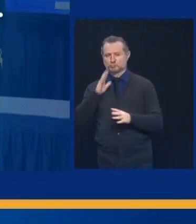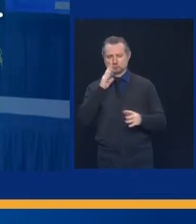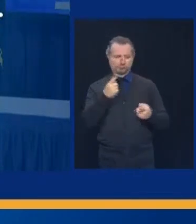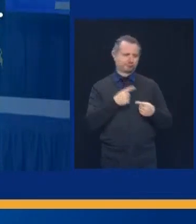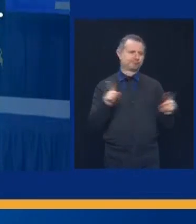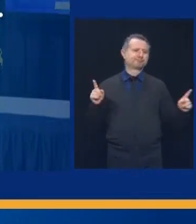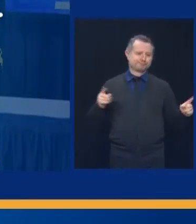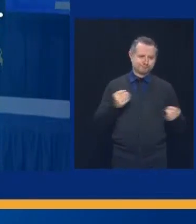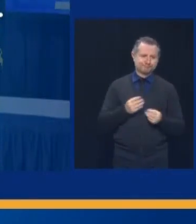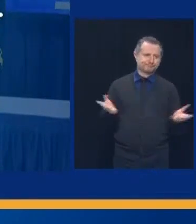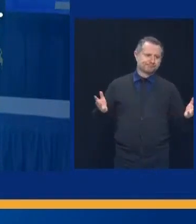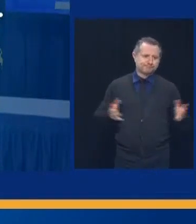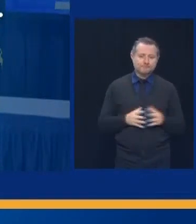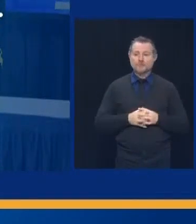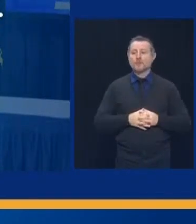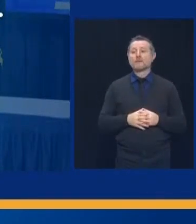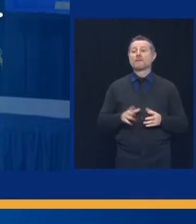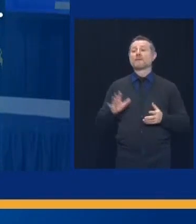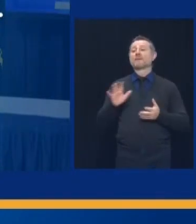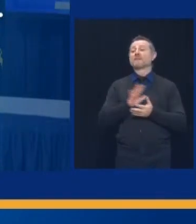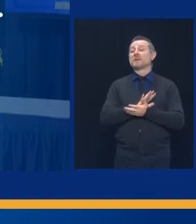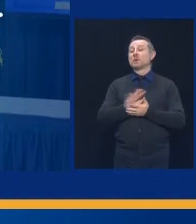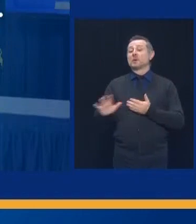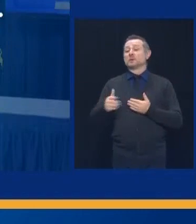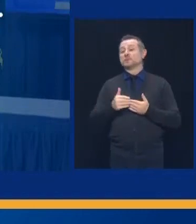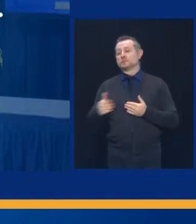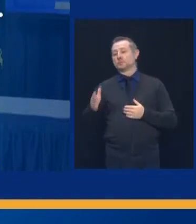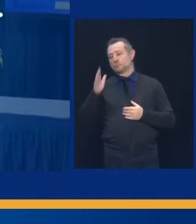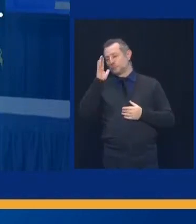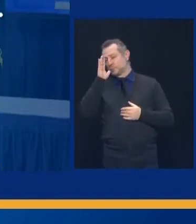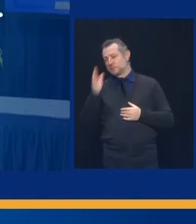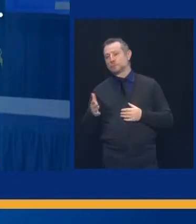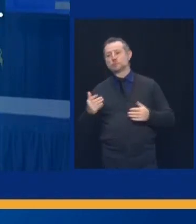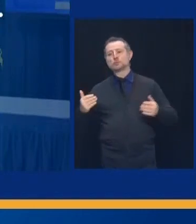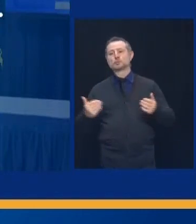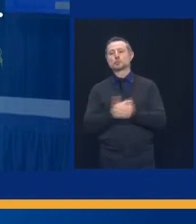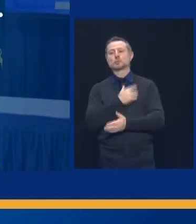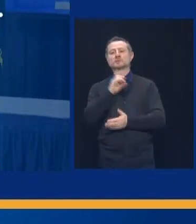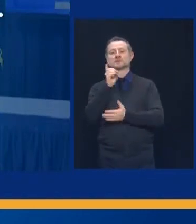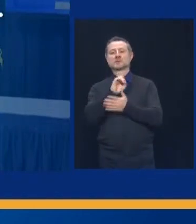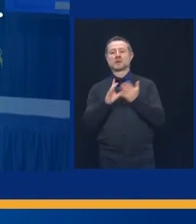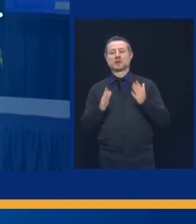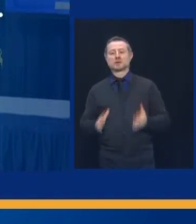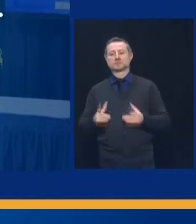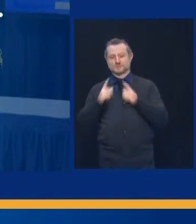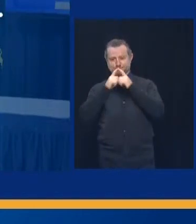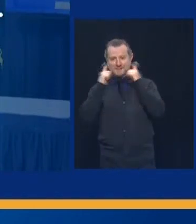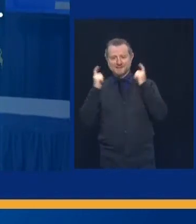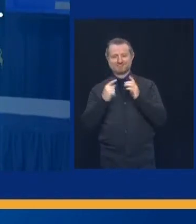WILL GO TO CHARITIES. SO THIS IS A WIN-WIN ACROSS THE BOARD. THE CAMPAIGN GOES FOR FIVE )